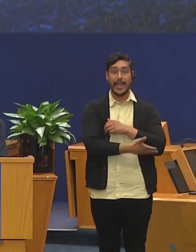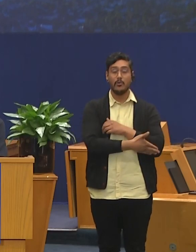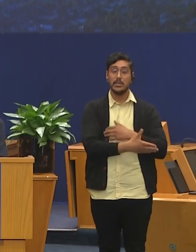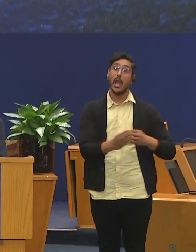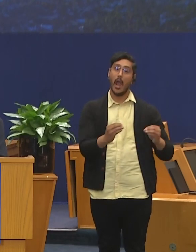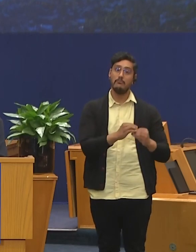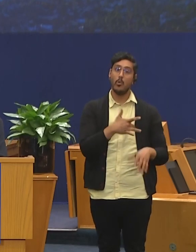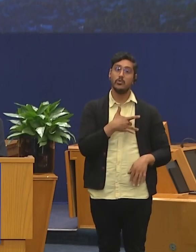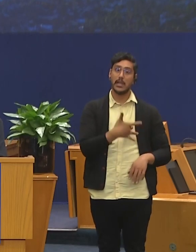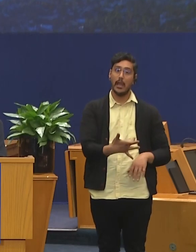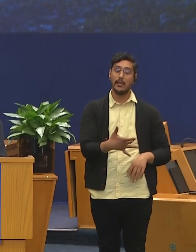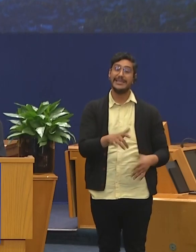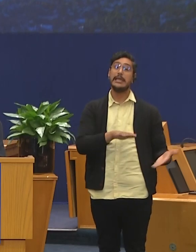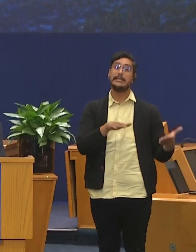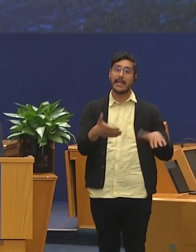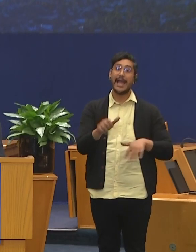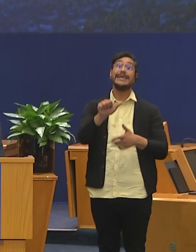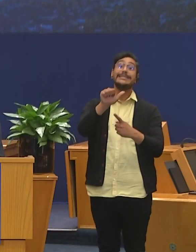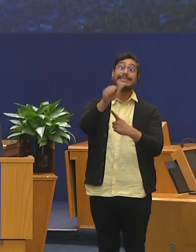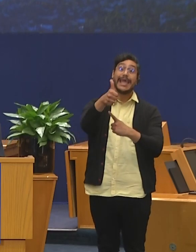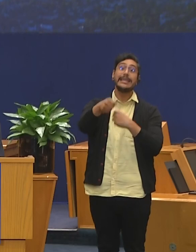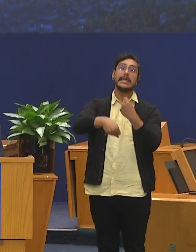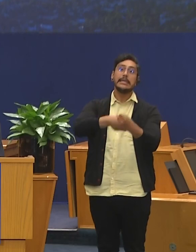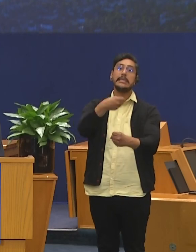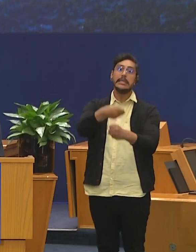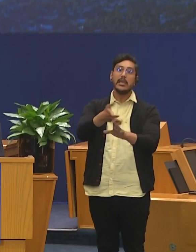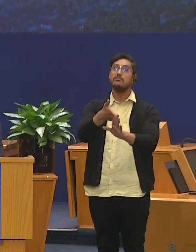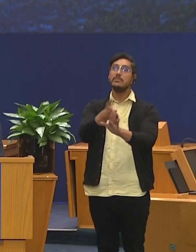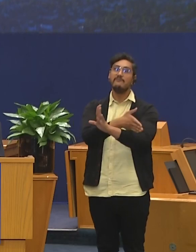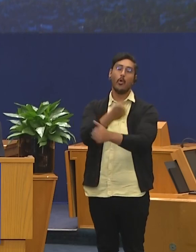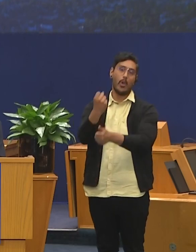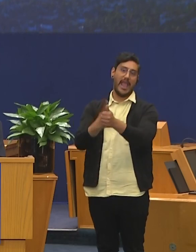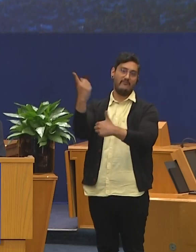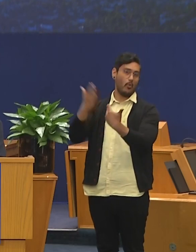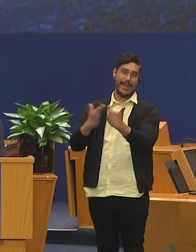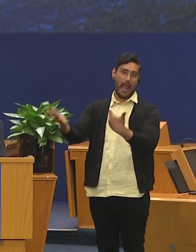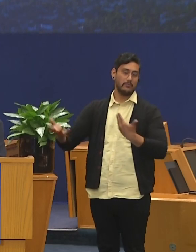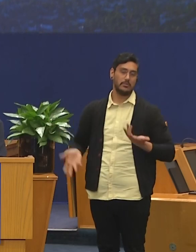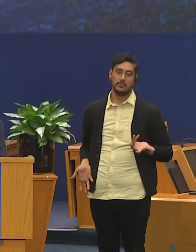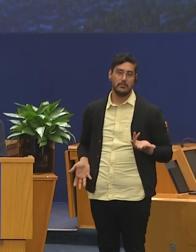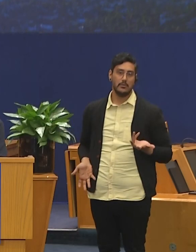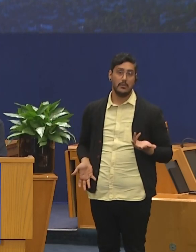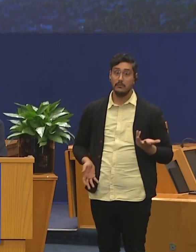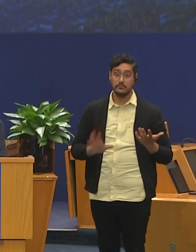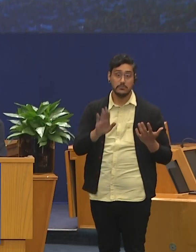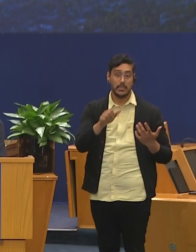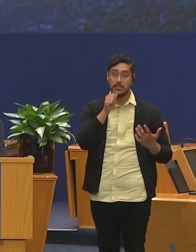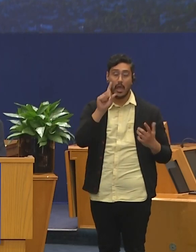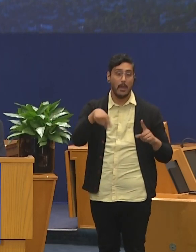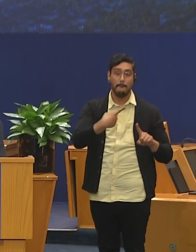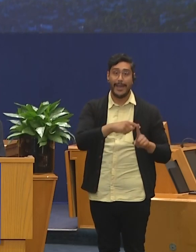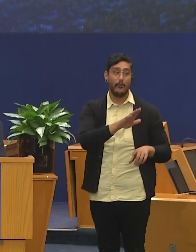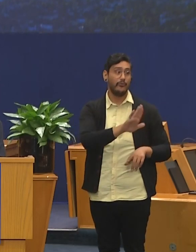COUNTY ARE MUCH MORE LIKELY TO DIE TEN YEARS BEFORE, JUST ABOUT EVERYBODY ELSE.